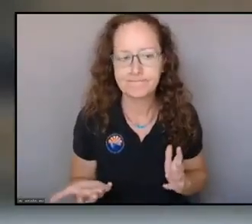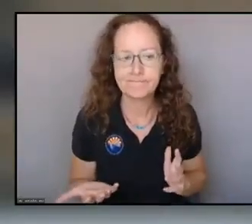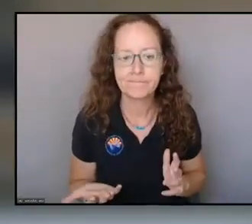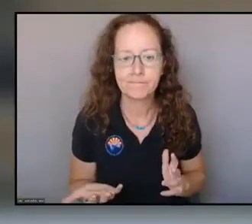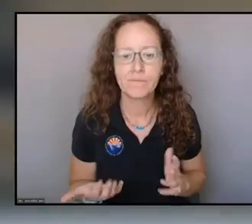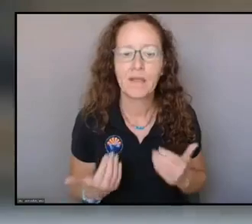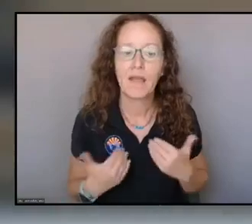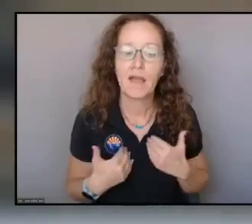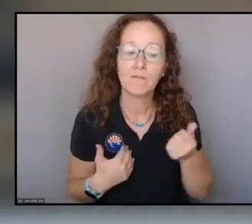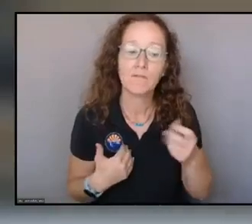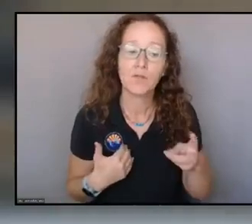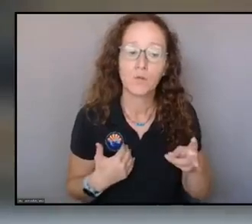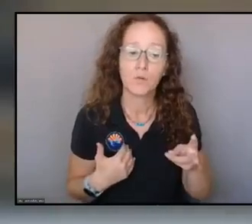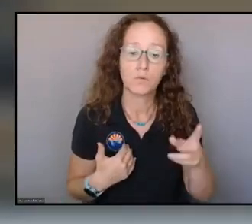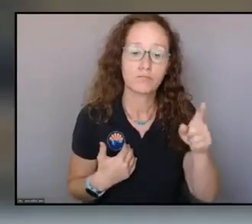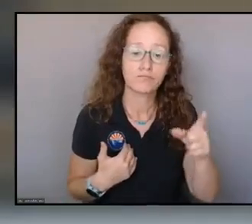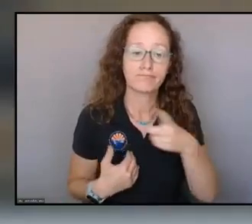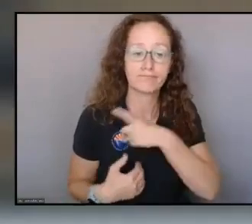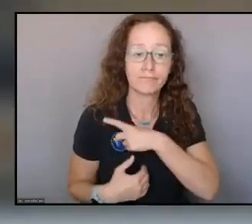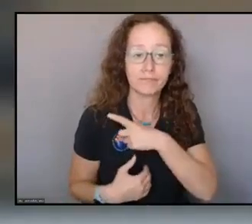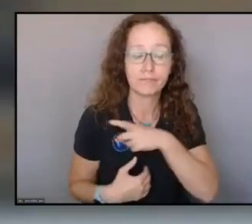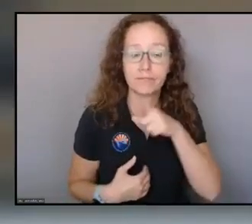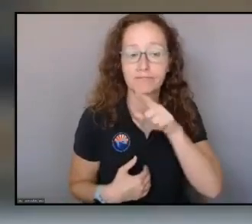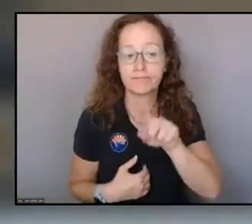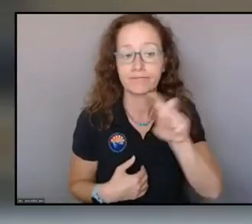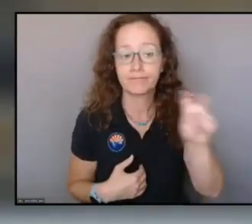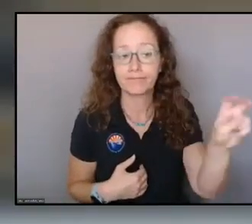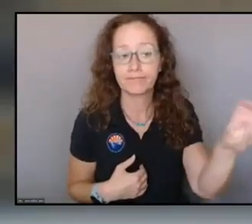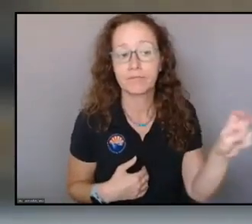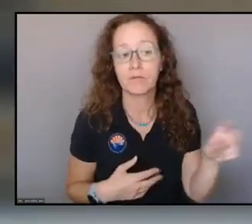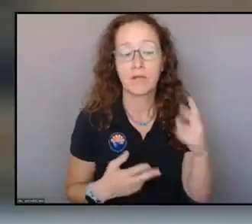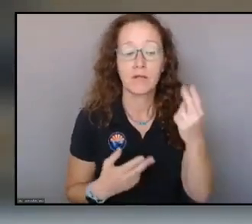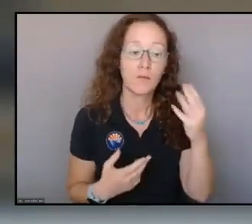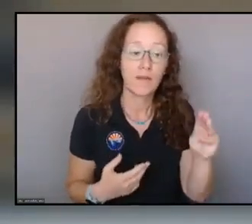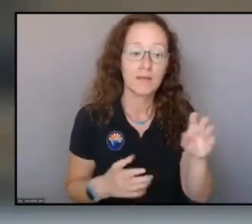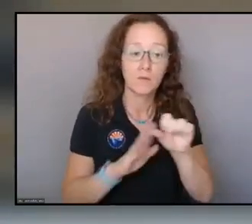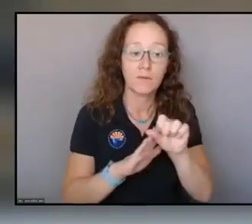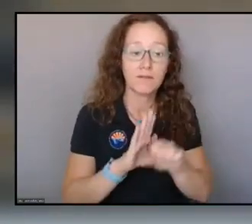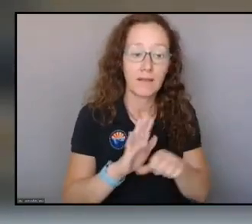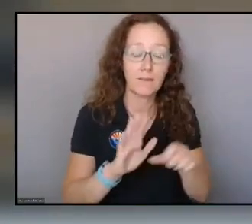HOPEFULLY WE'LL BE CHANGE THAT AFTER THE HOLIDAY. WE HAVE SEVERAL DEPUTIES COMING OUT, NEW MEXICO STATE